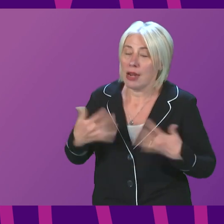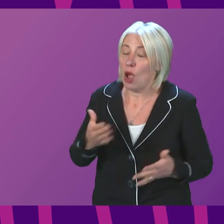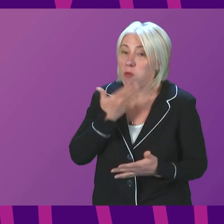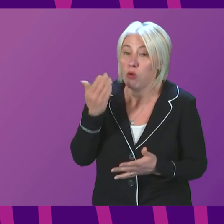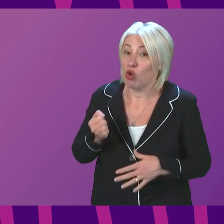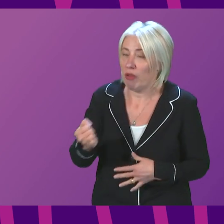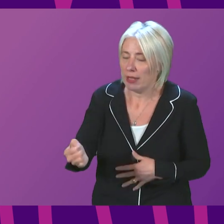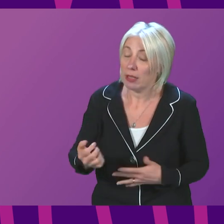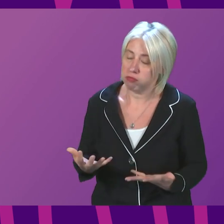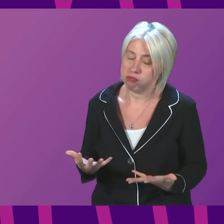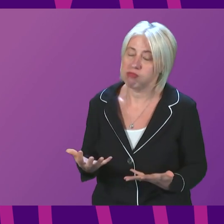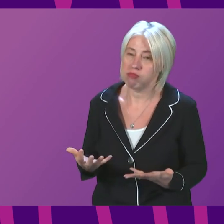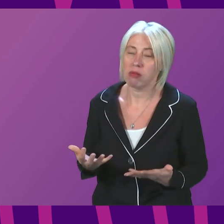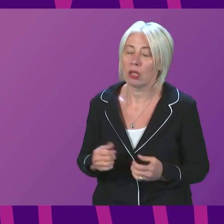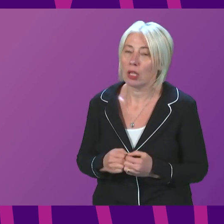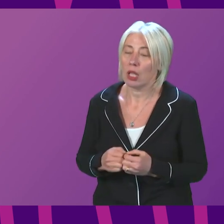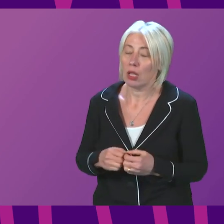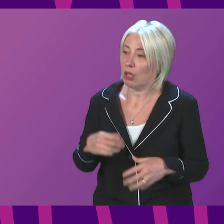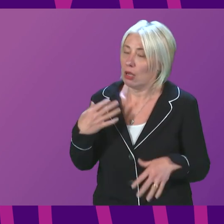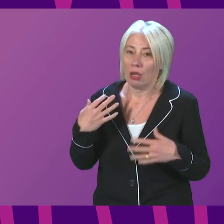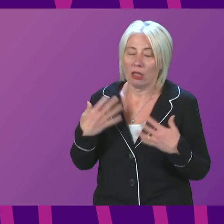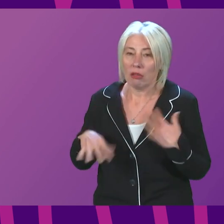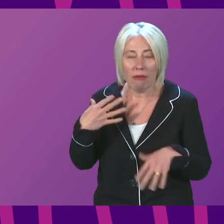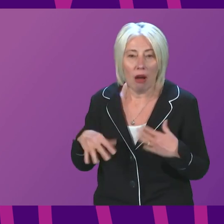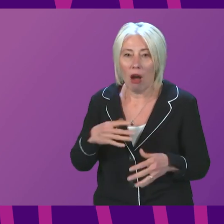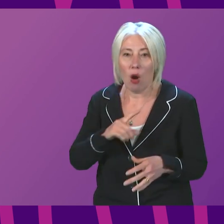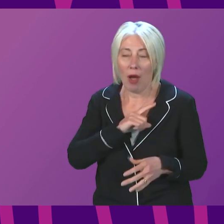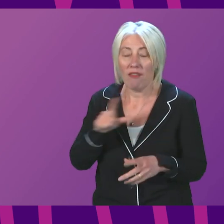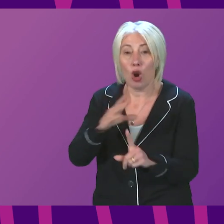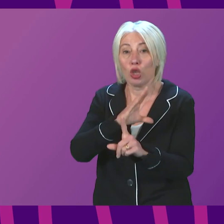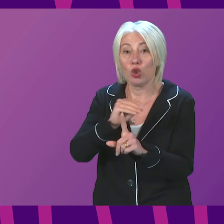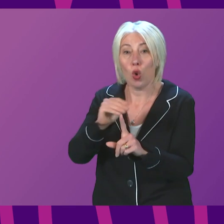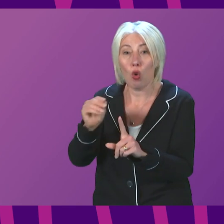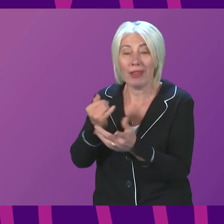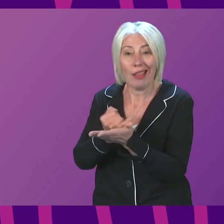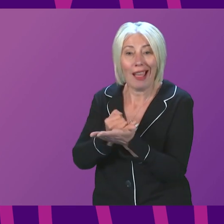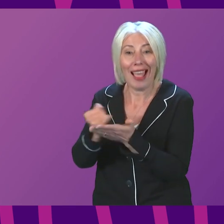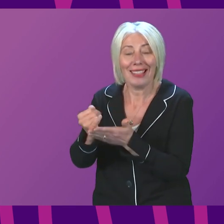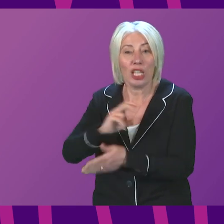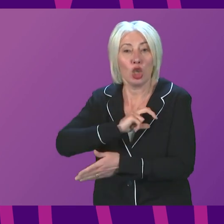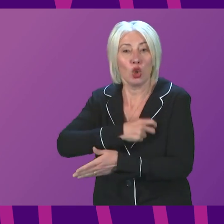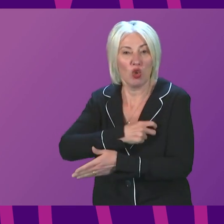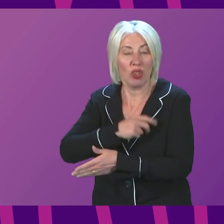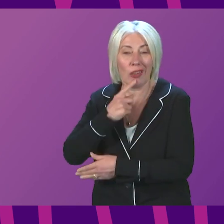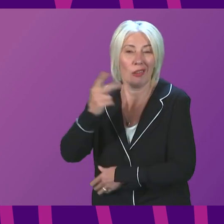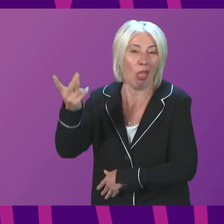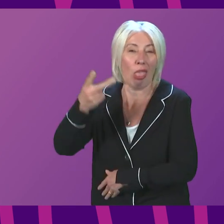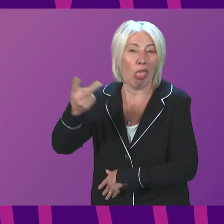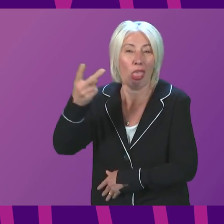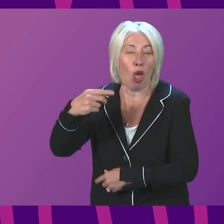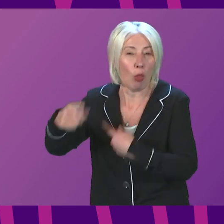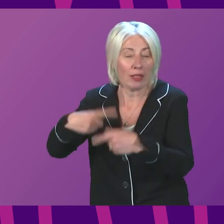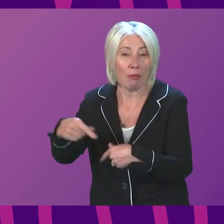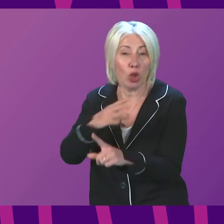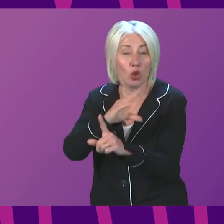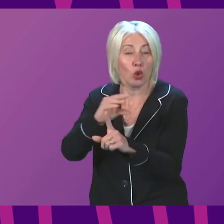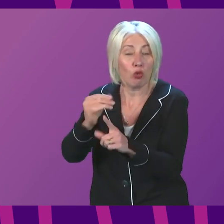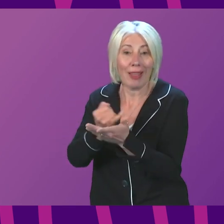They are paying the price for Tory anti-trade union rhetoric—in fact, Tory anti-trade